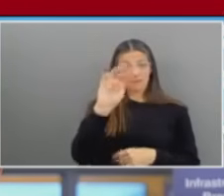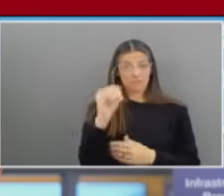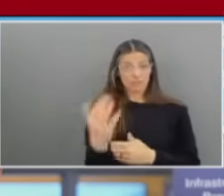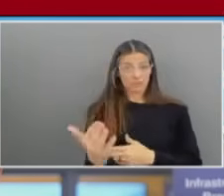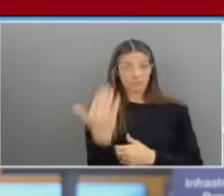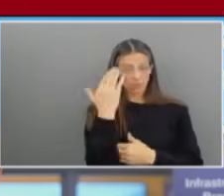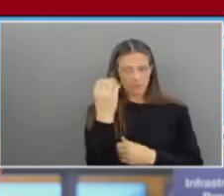CAREFUL.